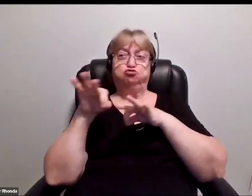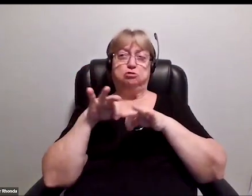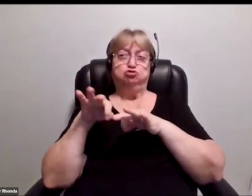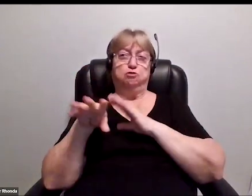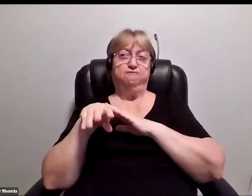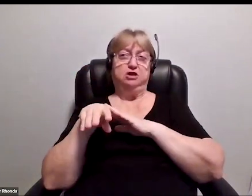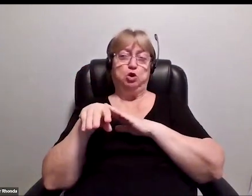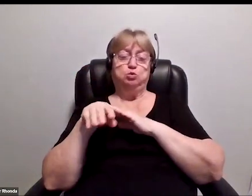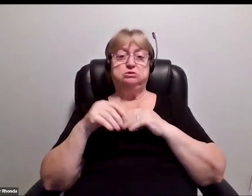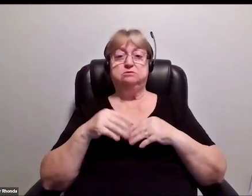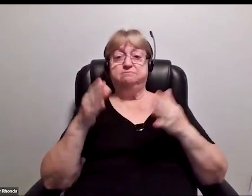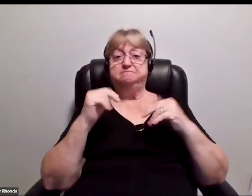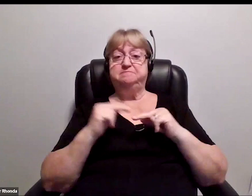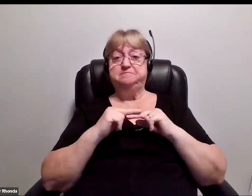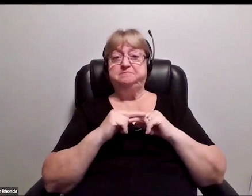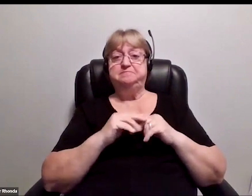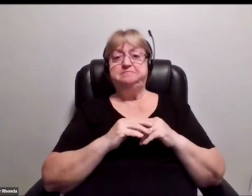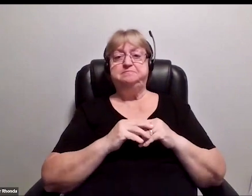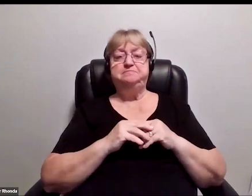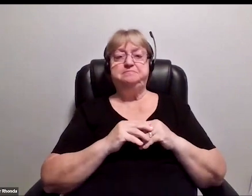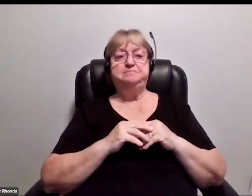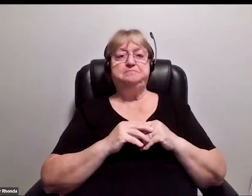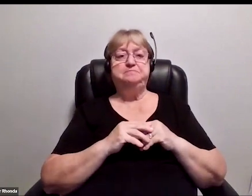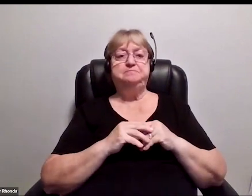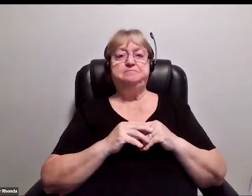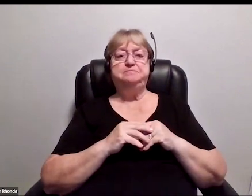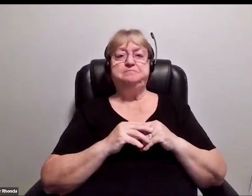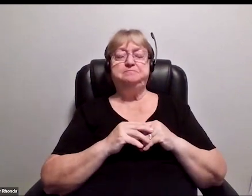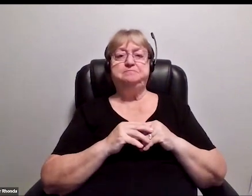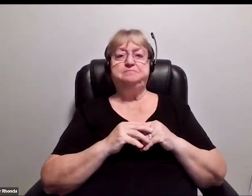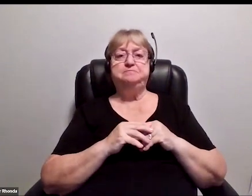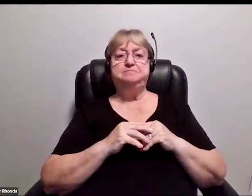Next slide, please. In addition